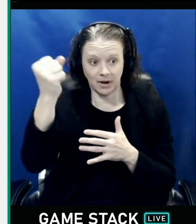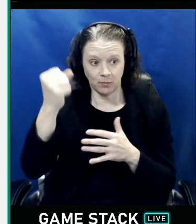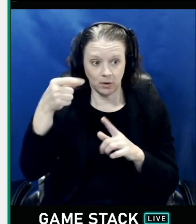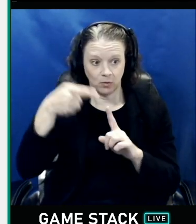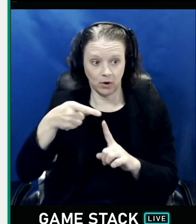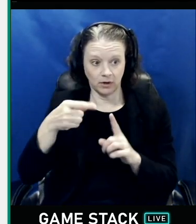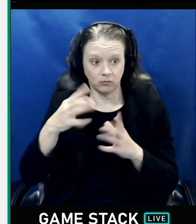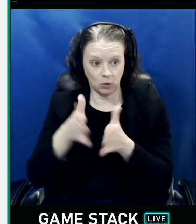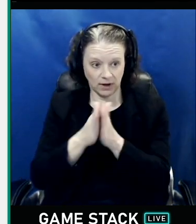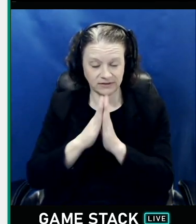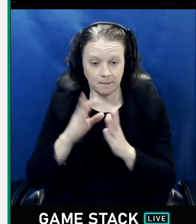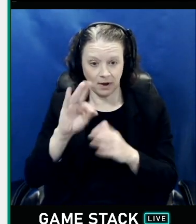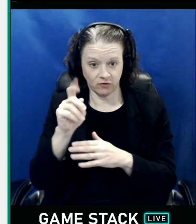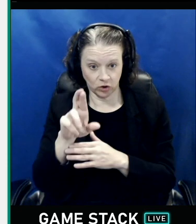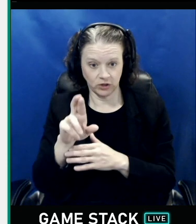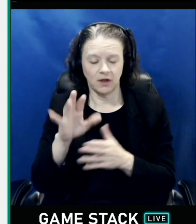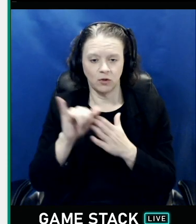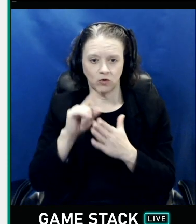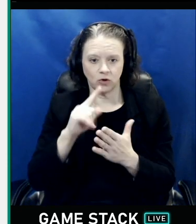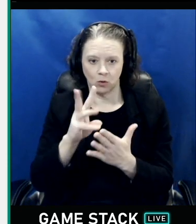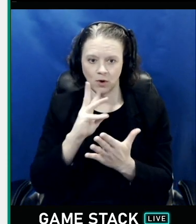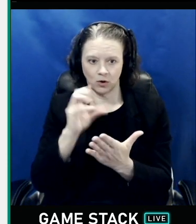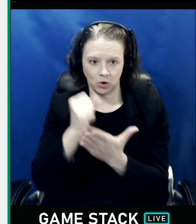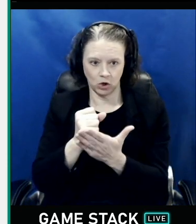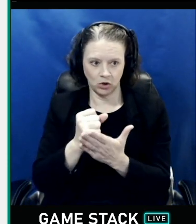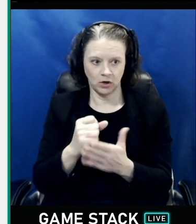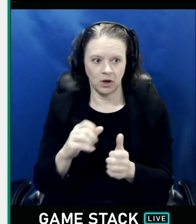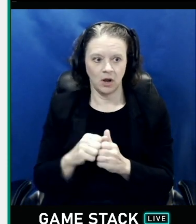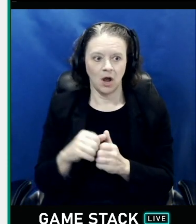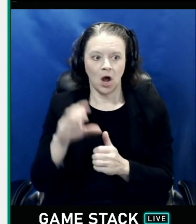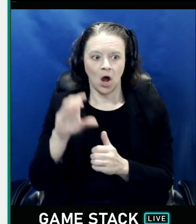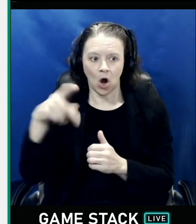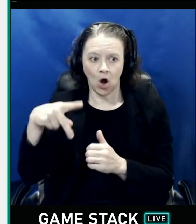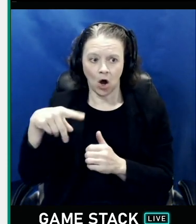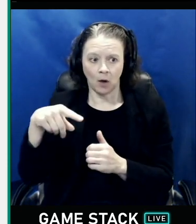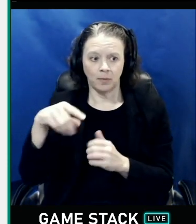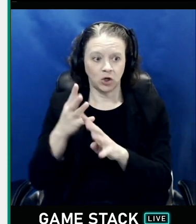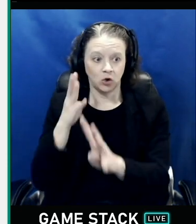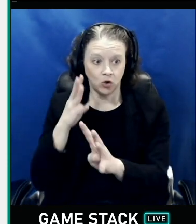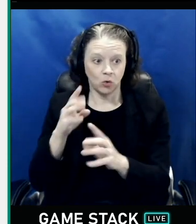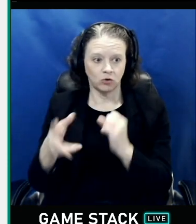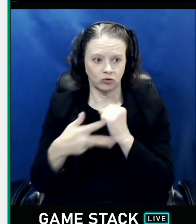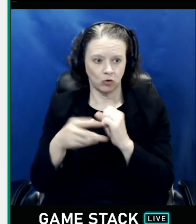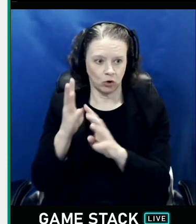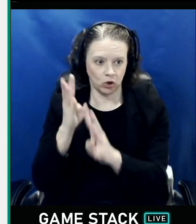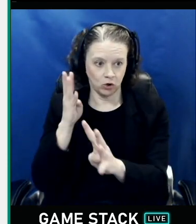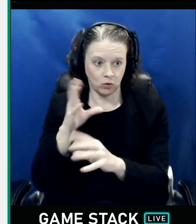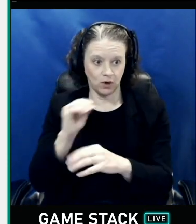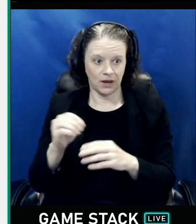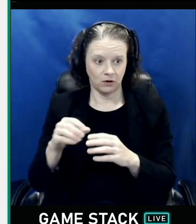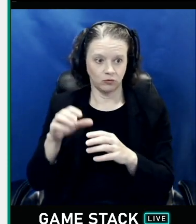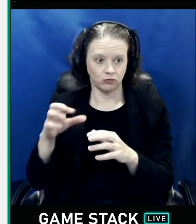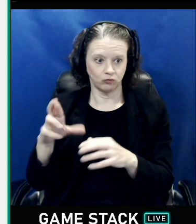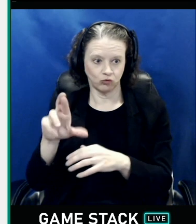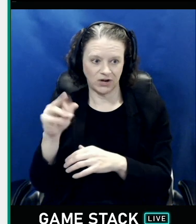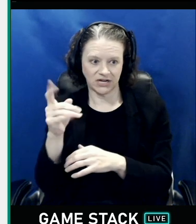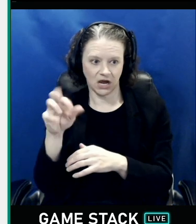are watermarked. Additionally, the Op Queue, Store Queue and Retire Queue are statically partitioned.